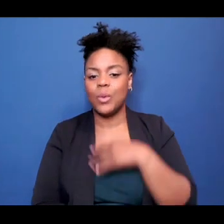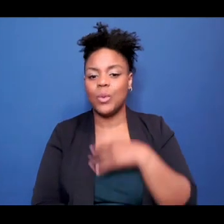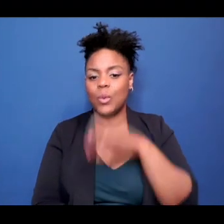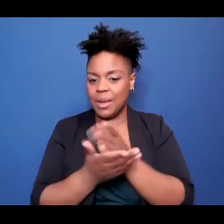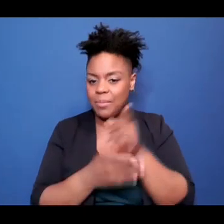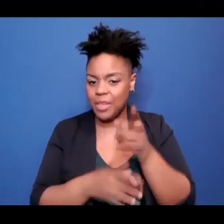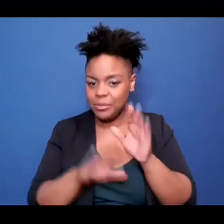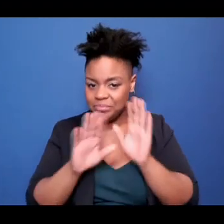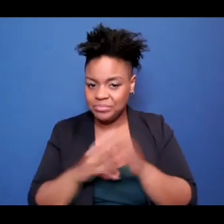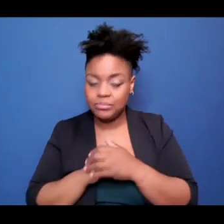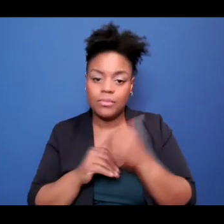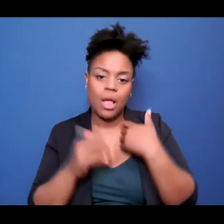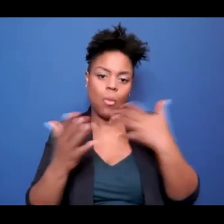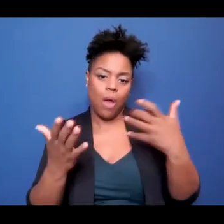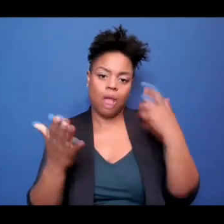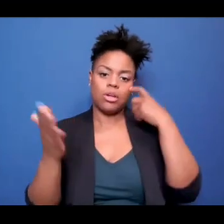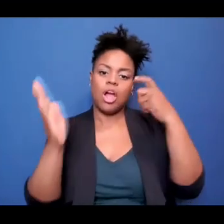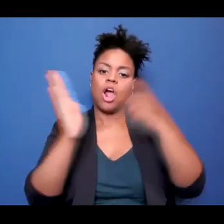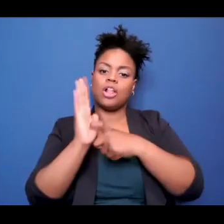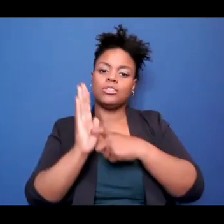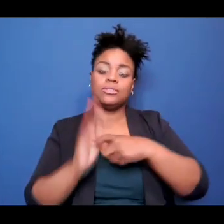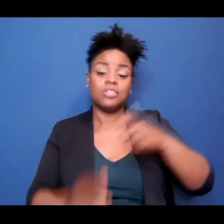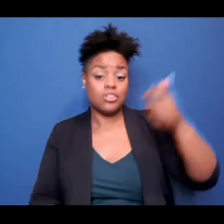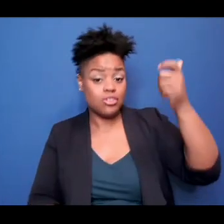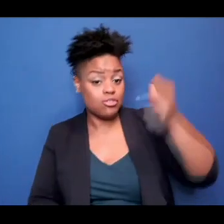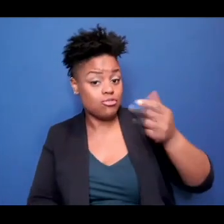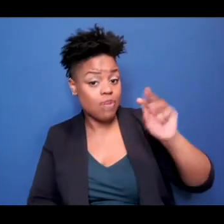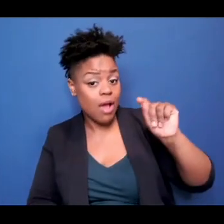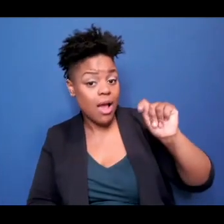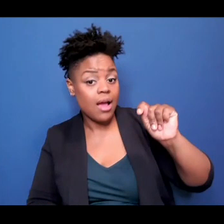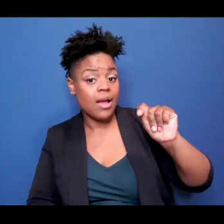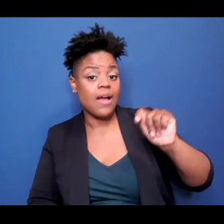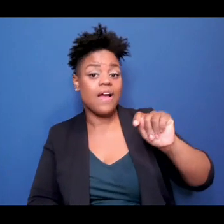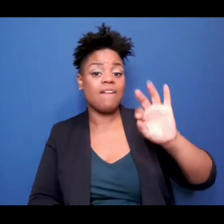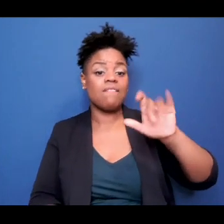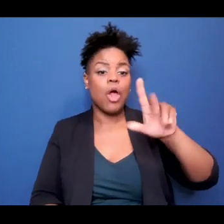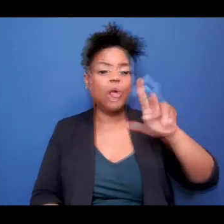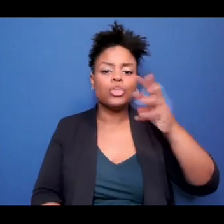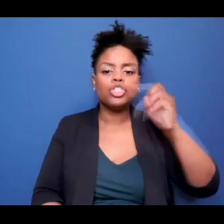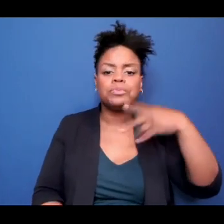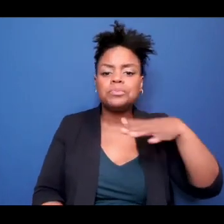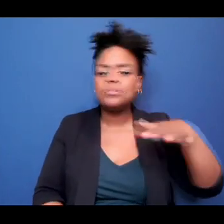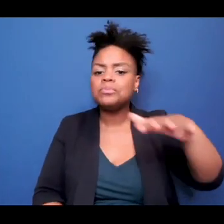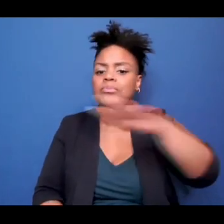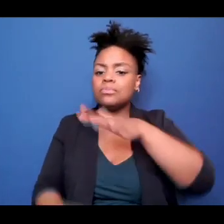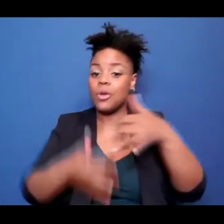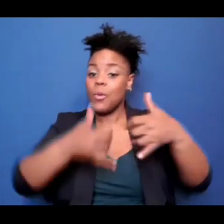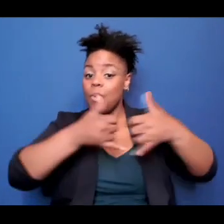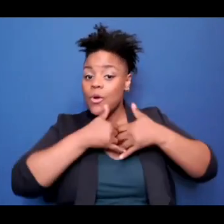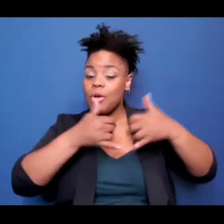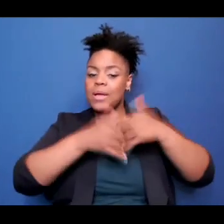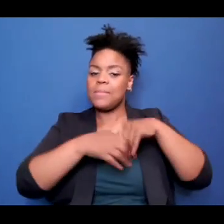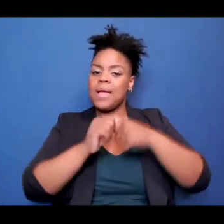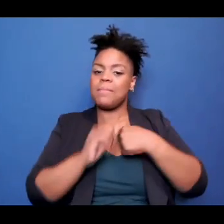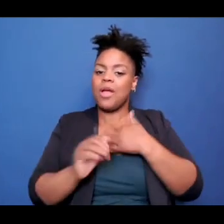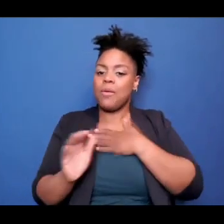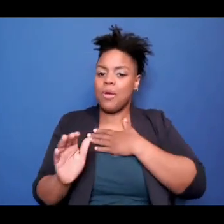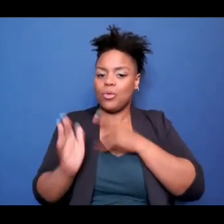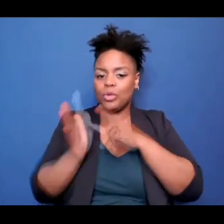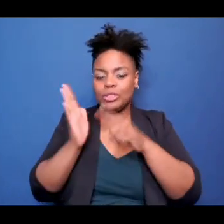NEXT SLIDE. SO I WILL STOP THERE AND I WANT TO ACKNOWLEDGE THE GRANTS AND FELLOWSHIPS THAT MADE THE STUDIES I DISCUSSED AND THE